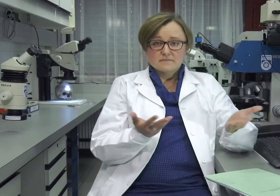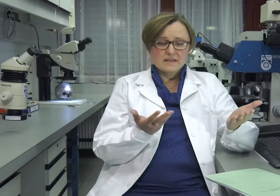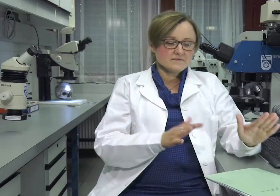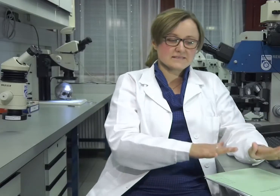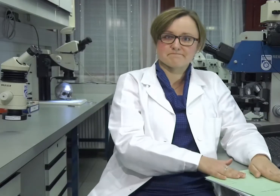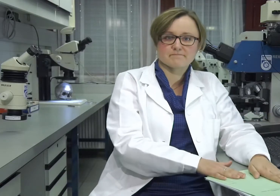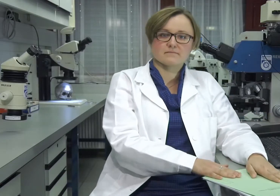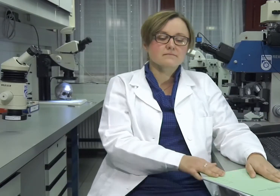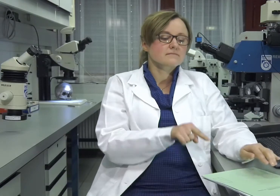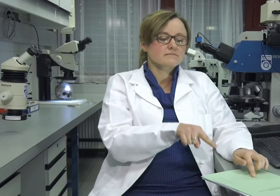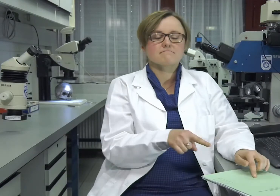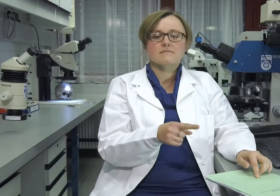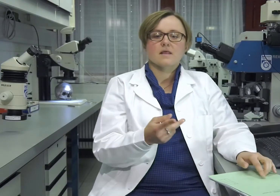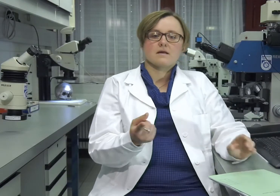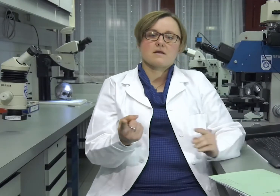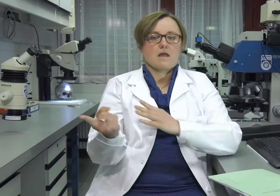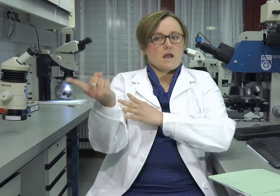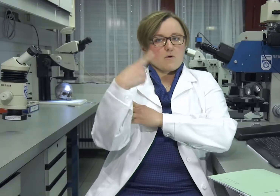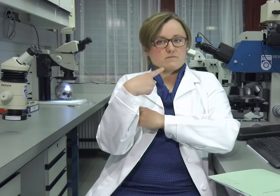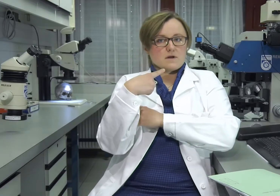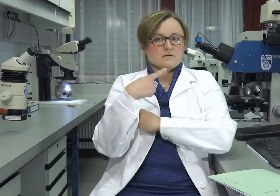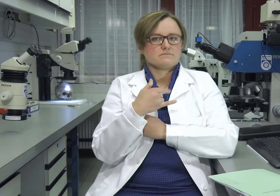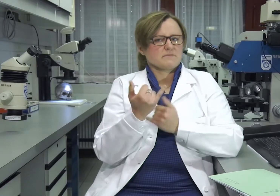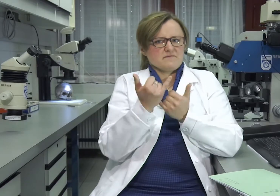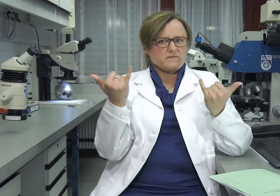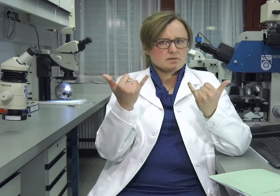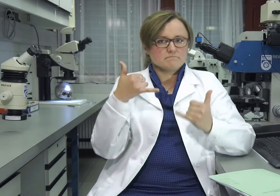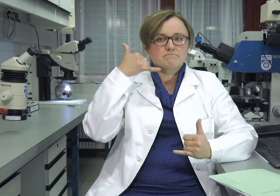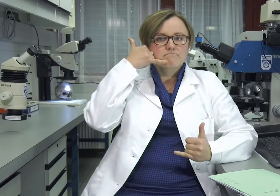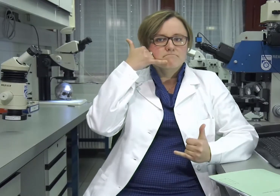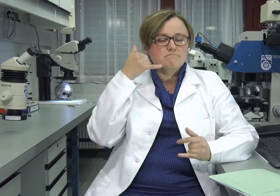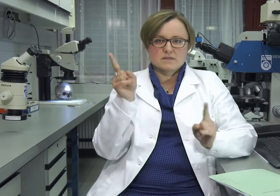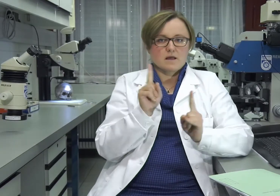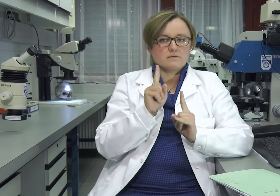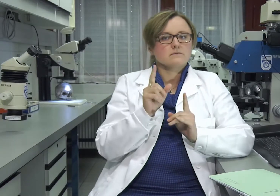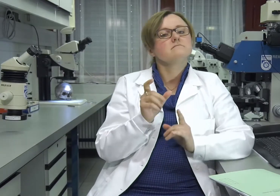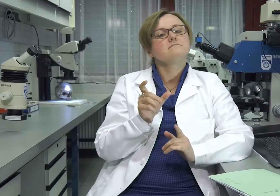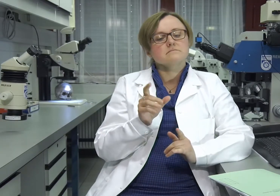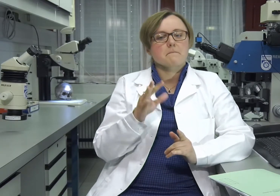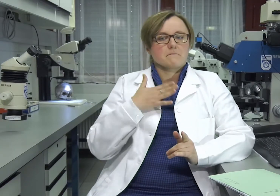These are my assignments. I do not get them by phone,